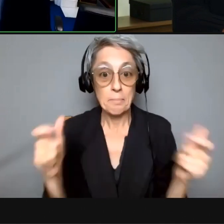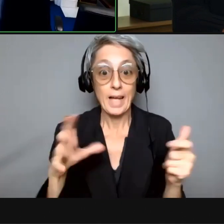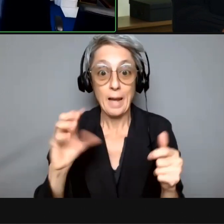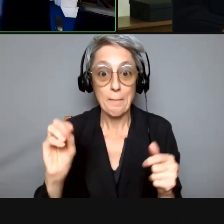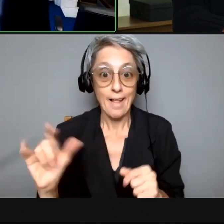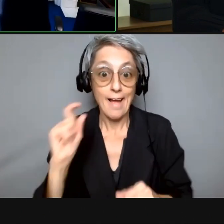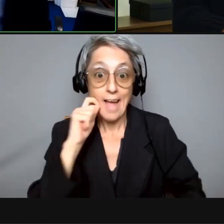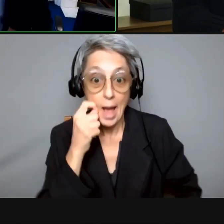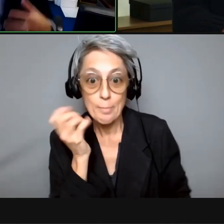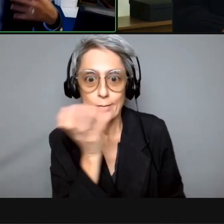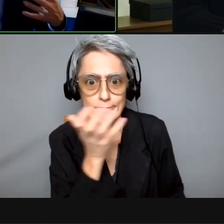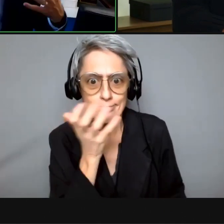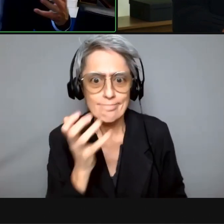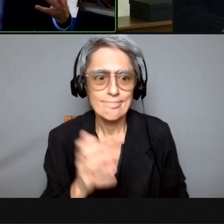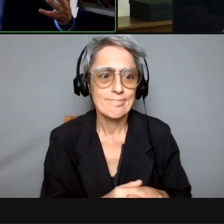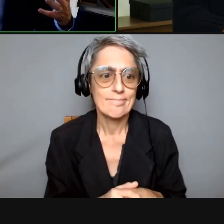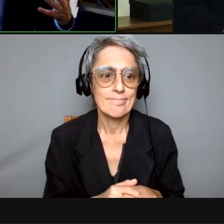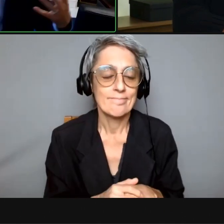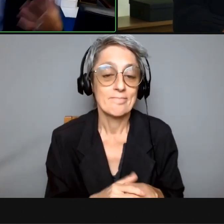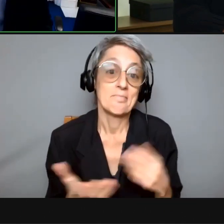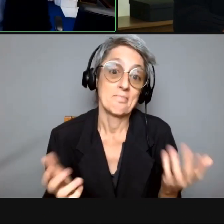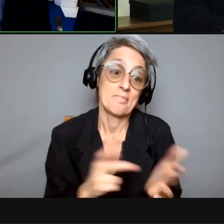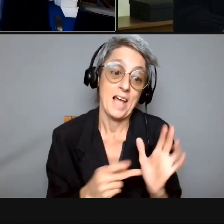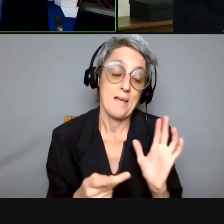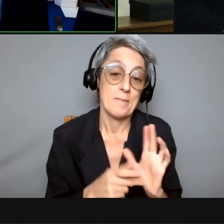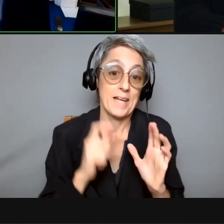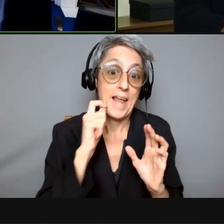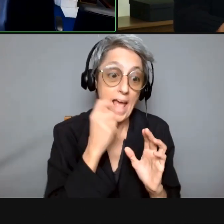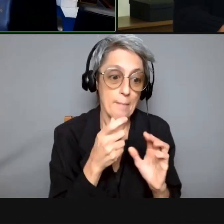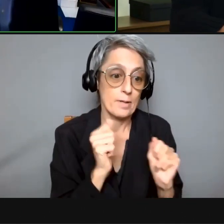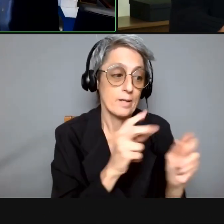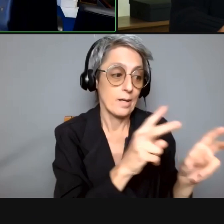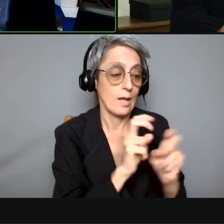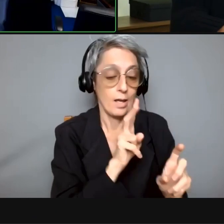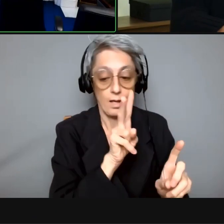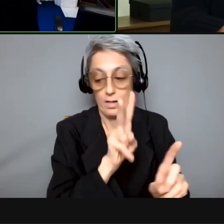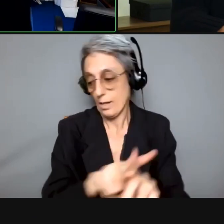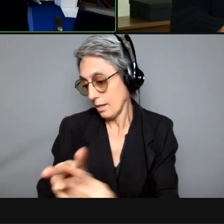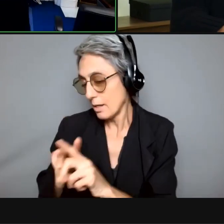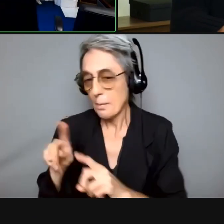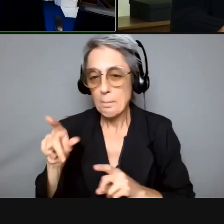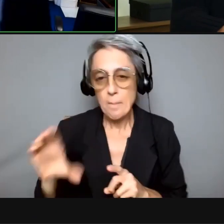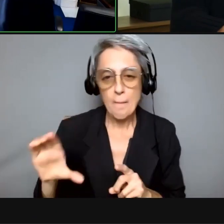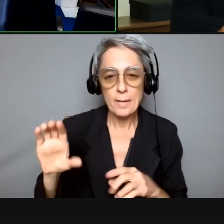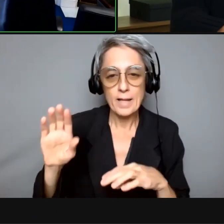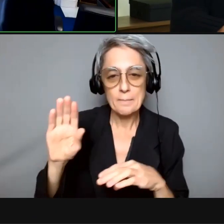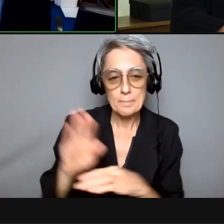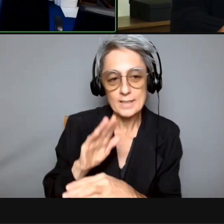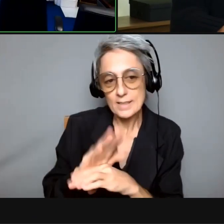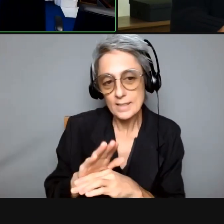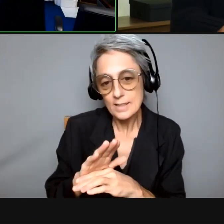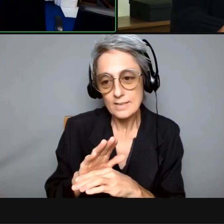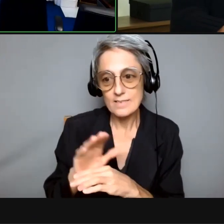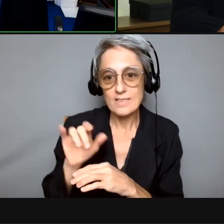is applicable to a public sector entity as large and as sprawling as the federal government.